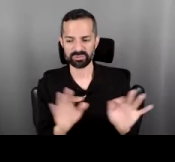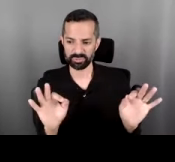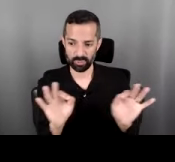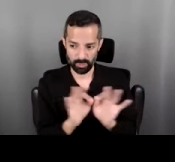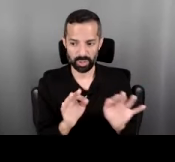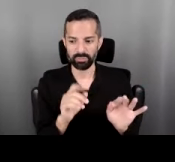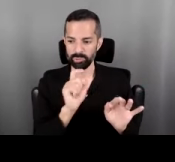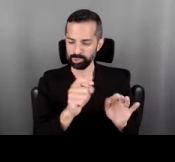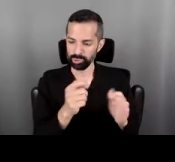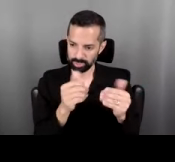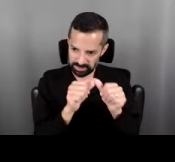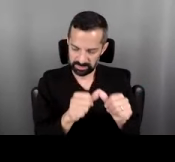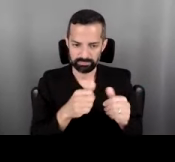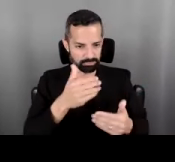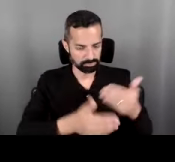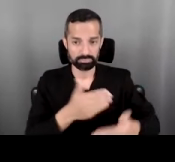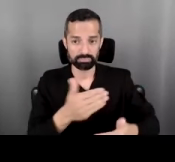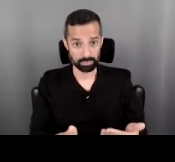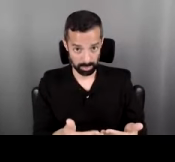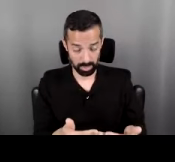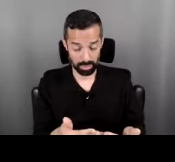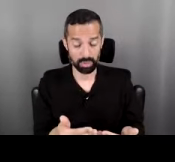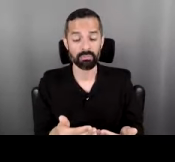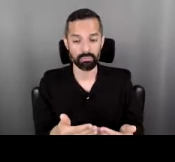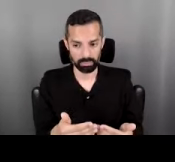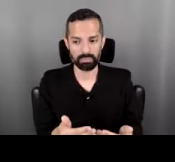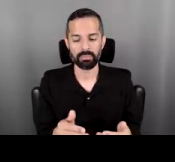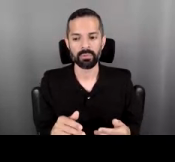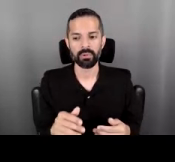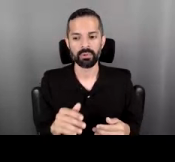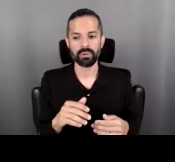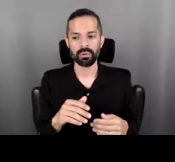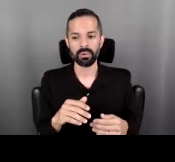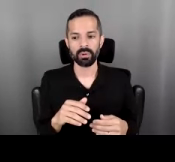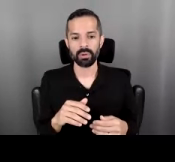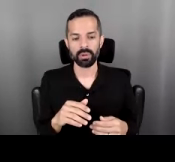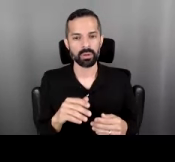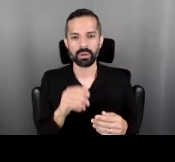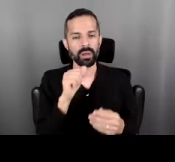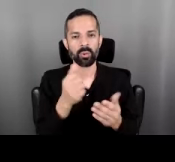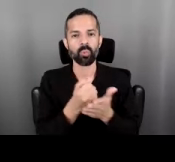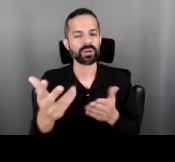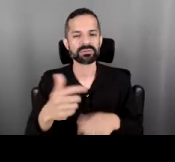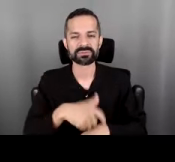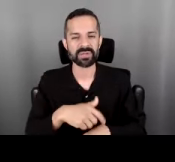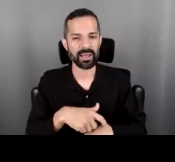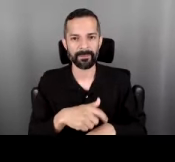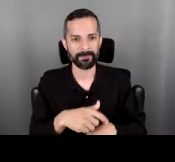go forward, time is not unnecessarily lost with required due diligence,